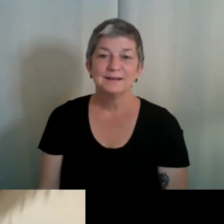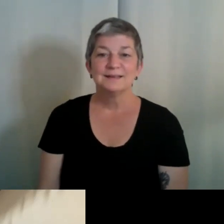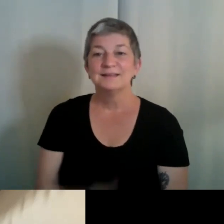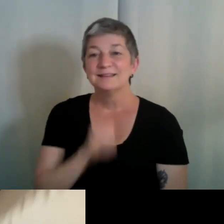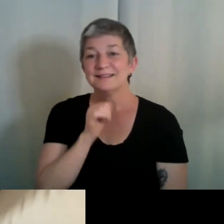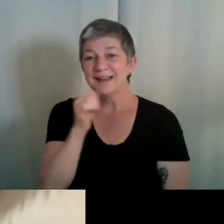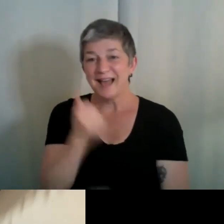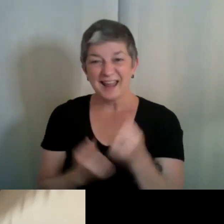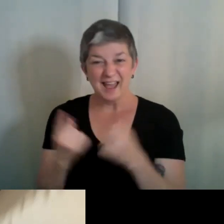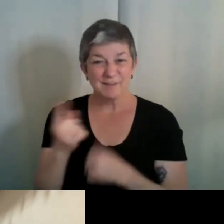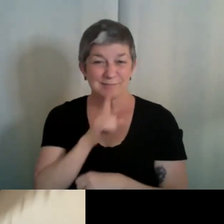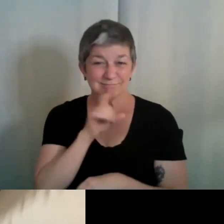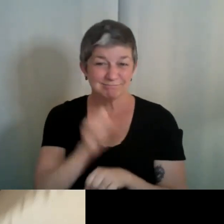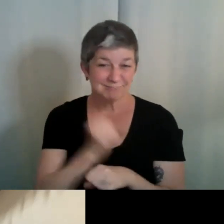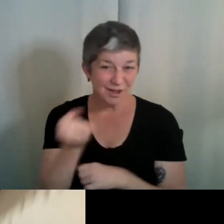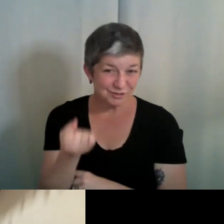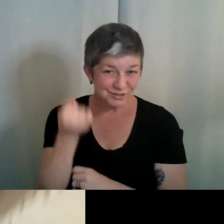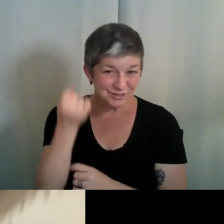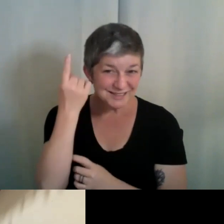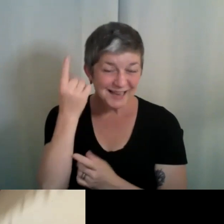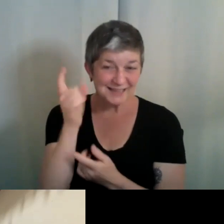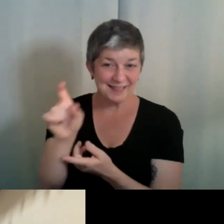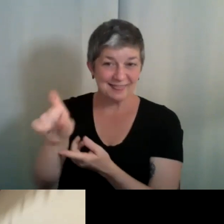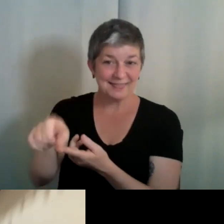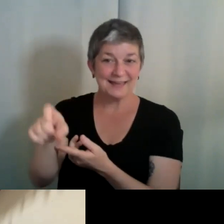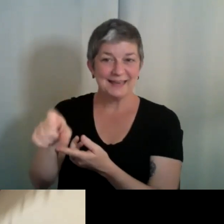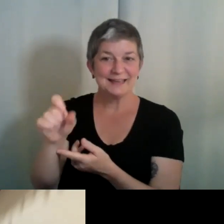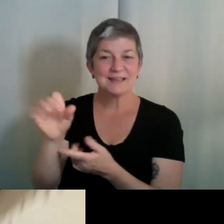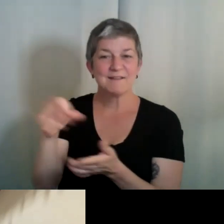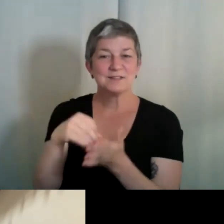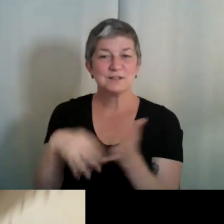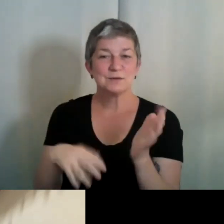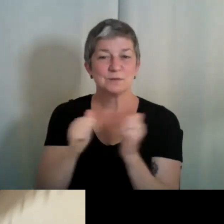understands the needs of students with special education